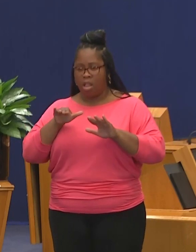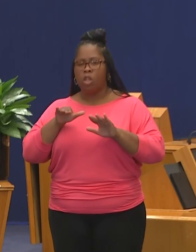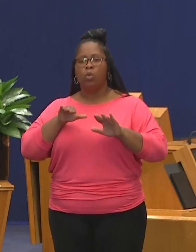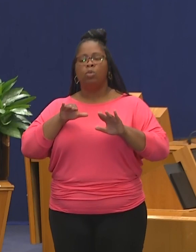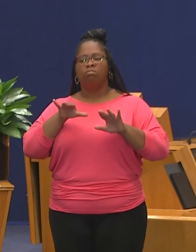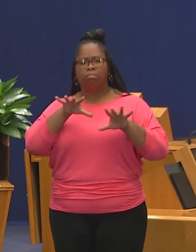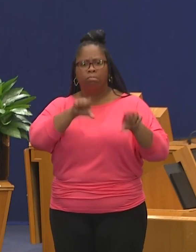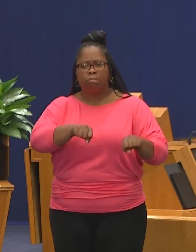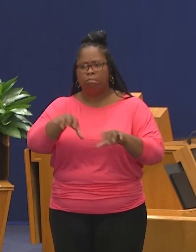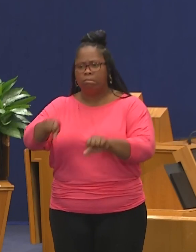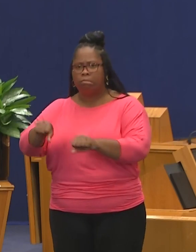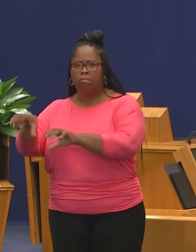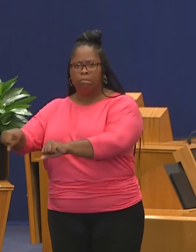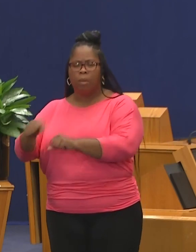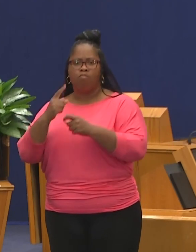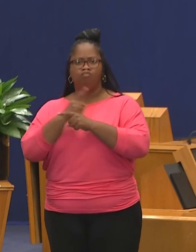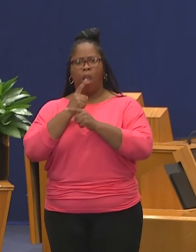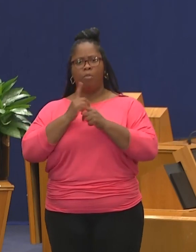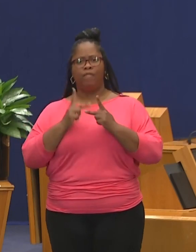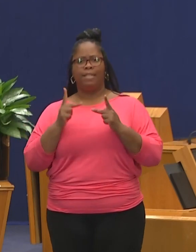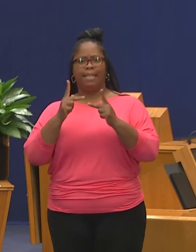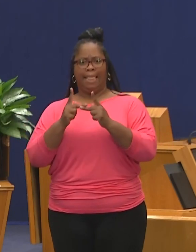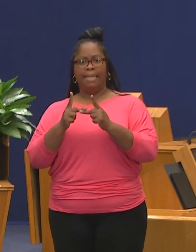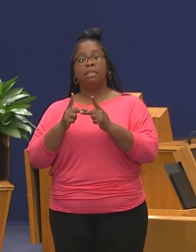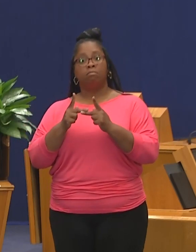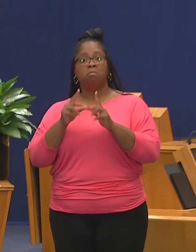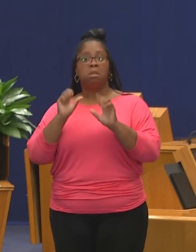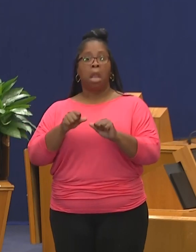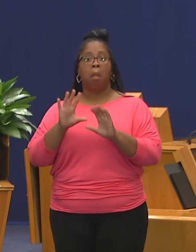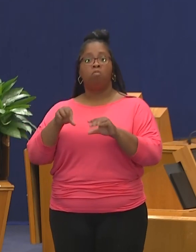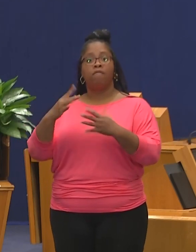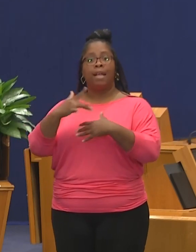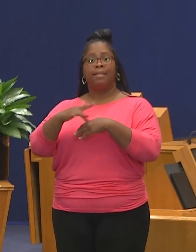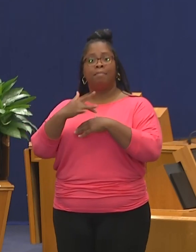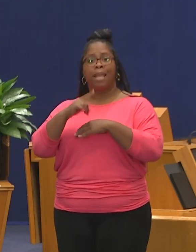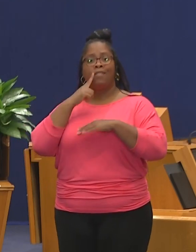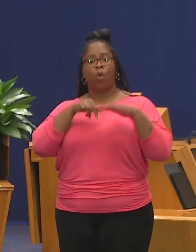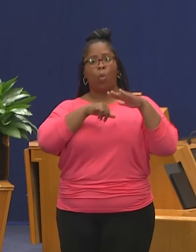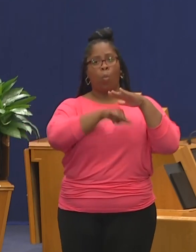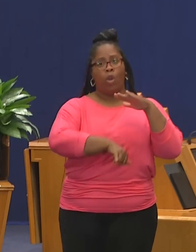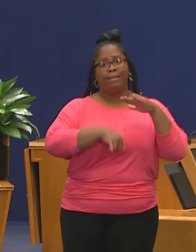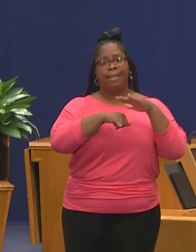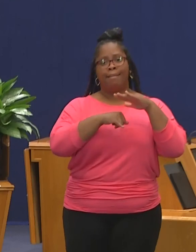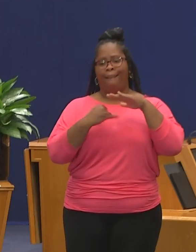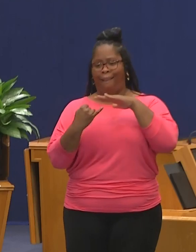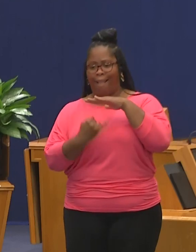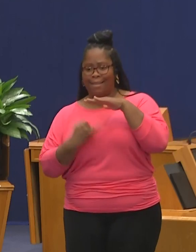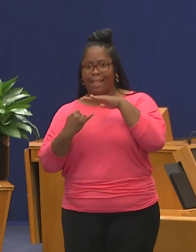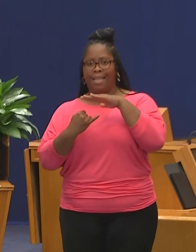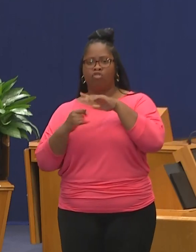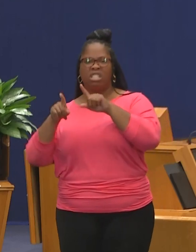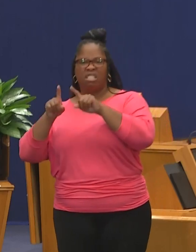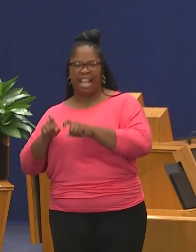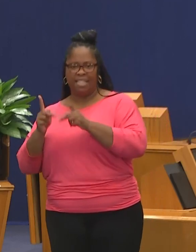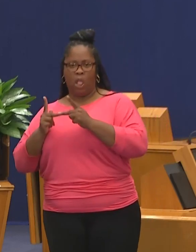PRIVATE PARTNERS TO ASSESS FACILITIES AND PROPERTIES THROUGHOUT THE COUNTY THAT COULD